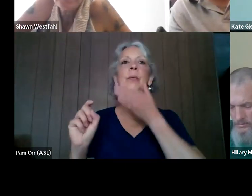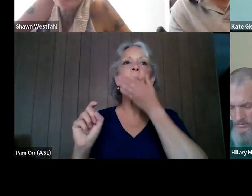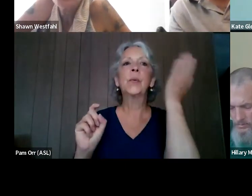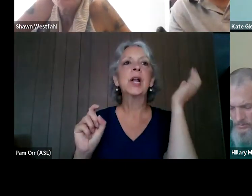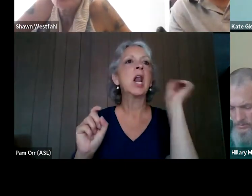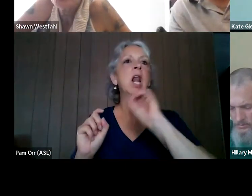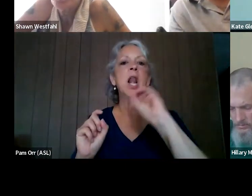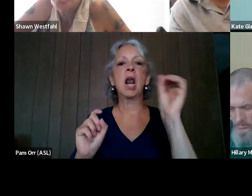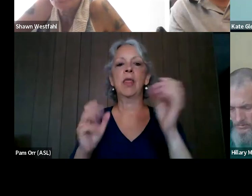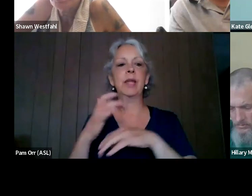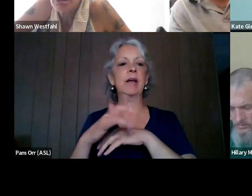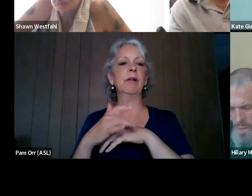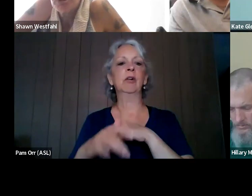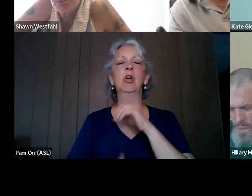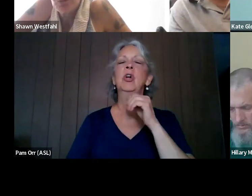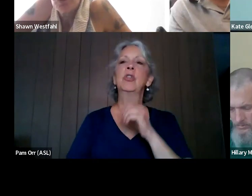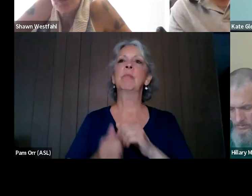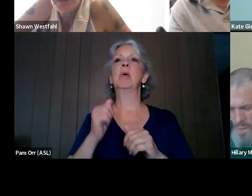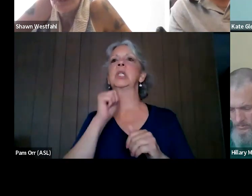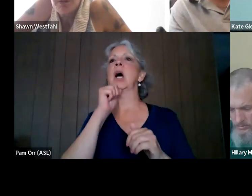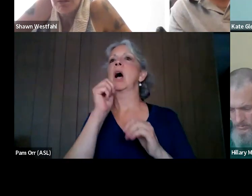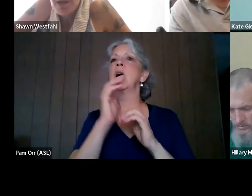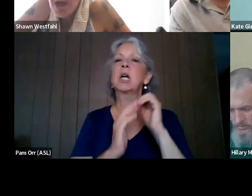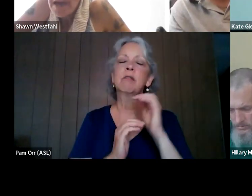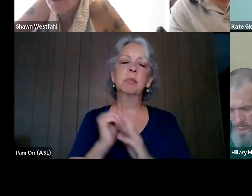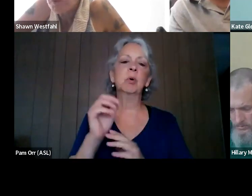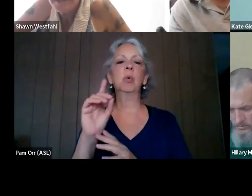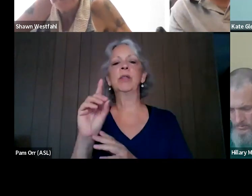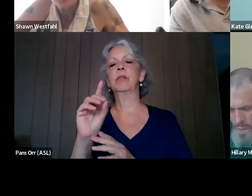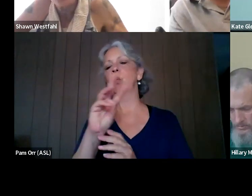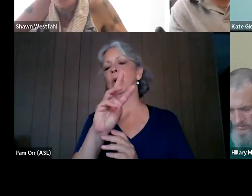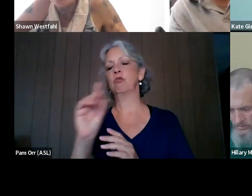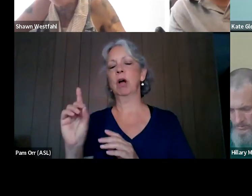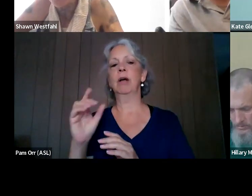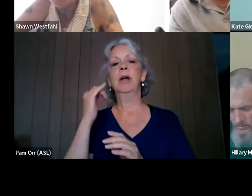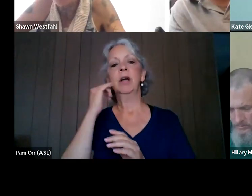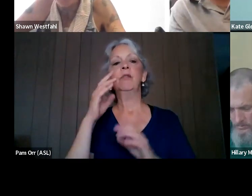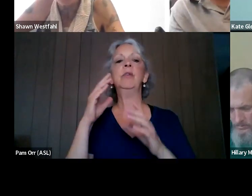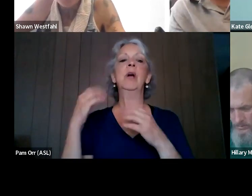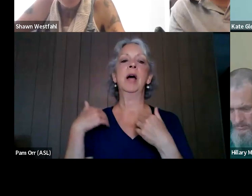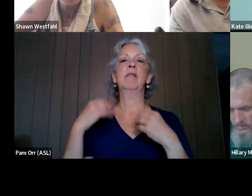And it is the most uncomfortable withdrawal. If you could take the strongest aspect